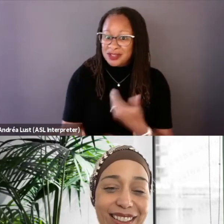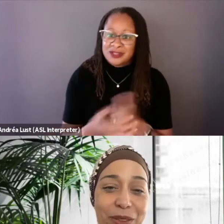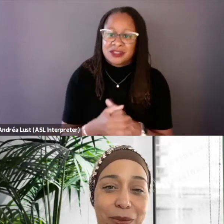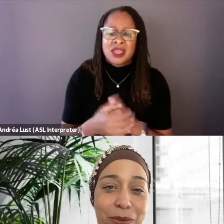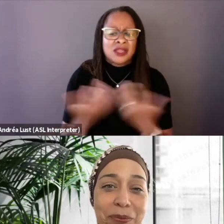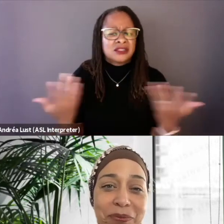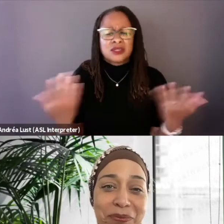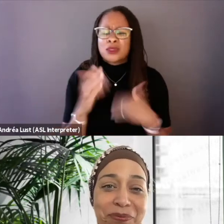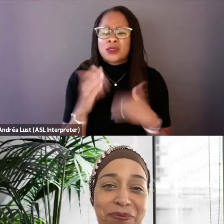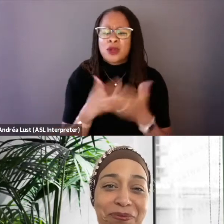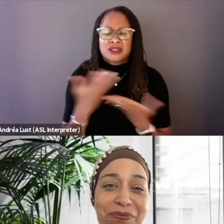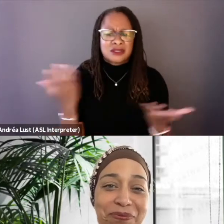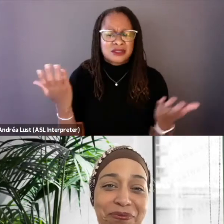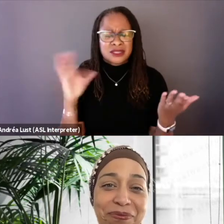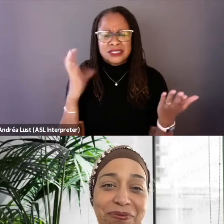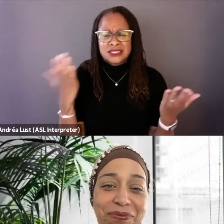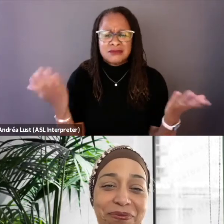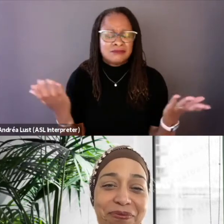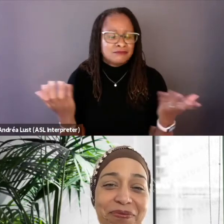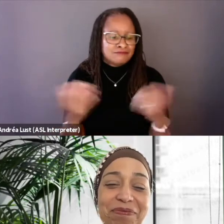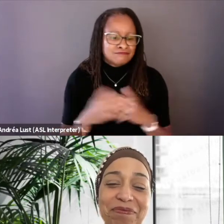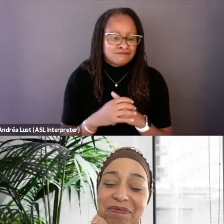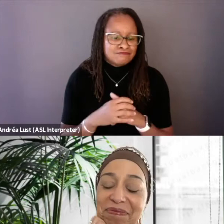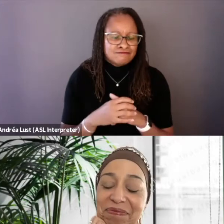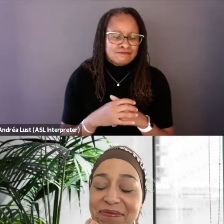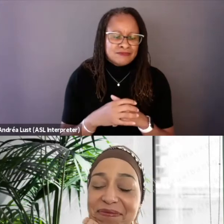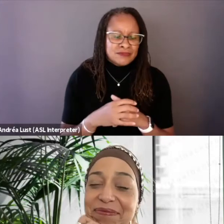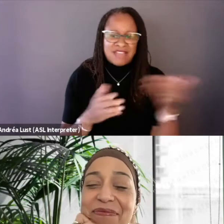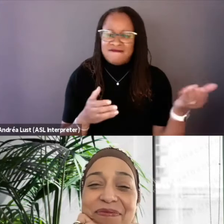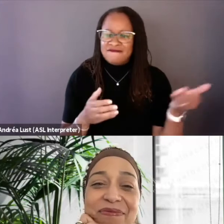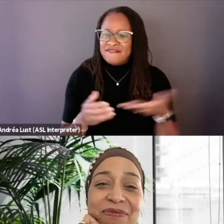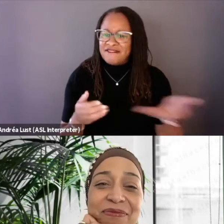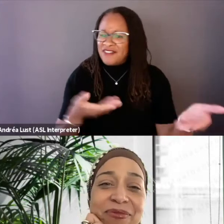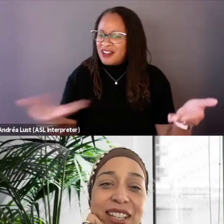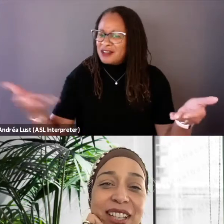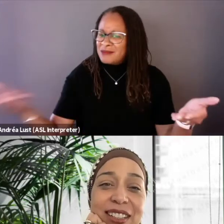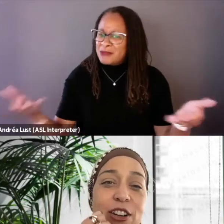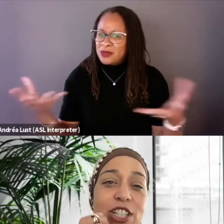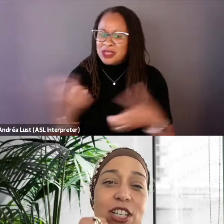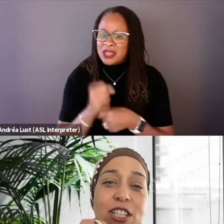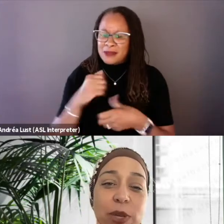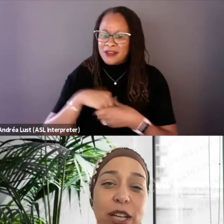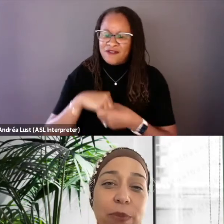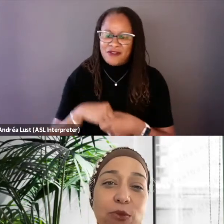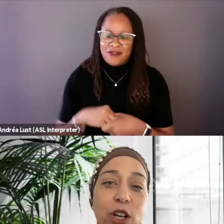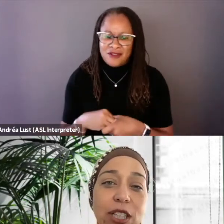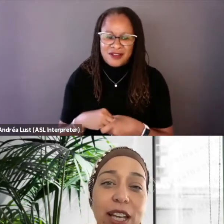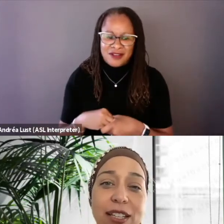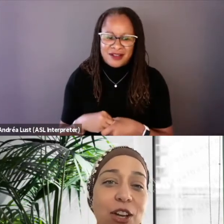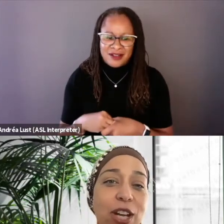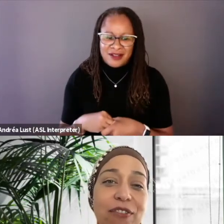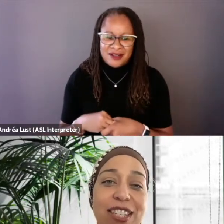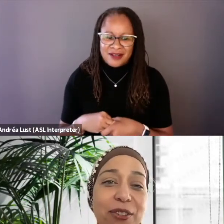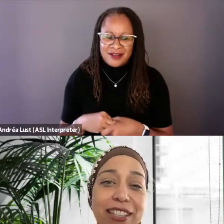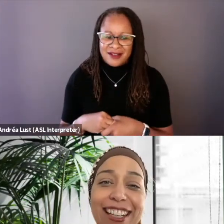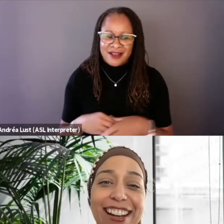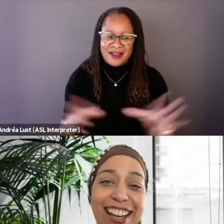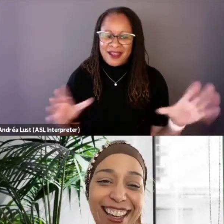Figuring out who you wanted to invite and getting them involved. Larry just opened up his Rolodex. Don't even do it Larry.